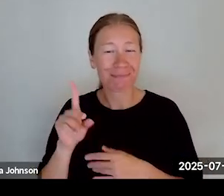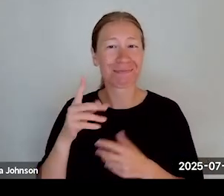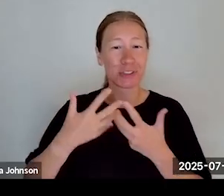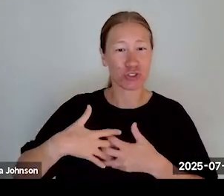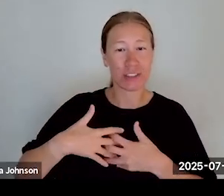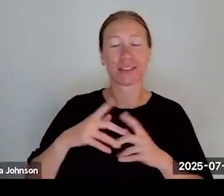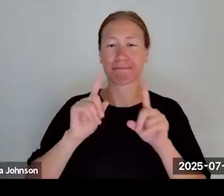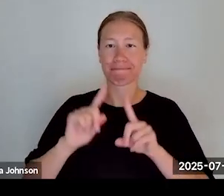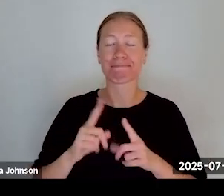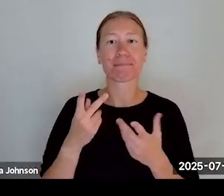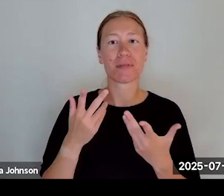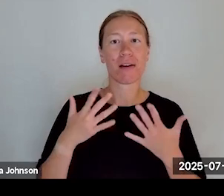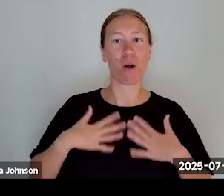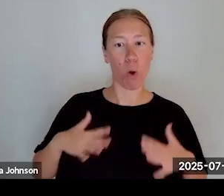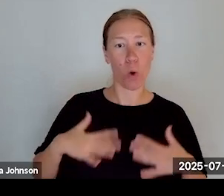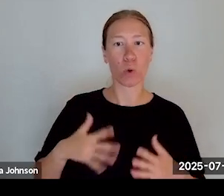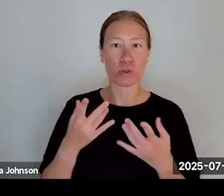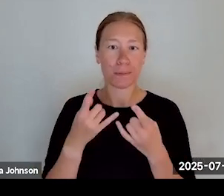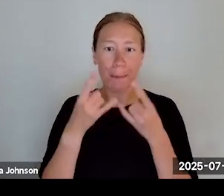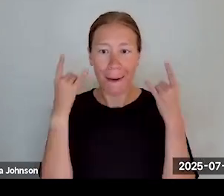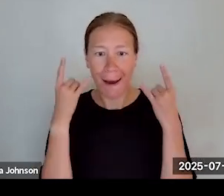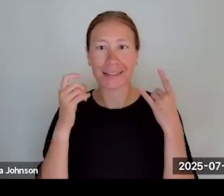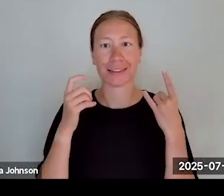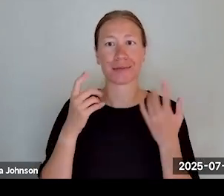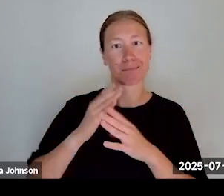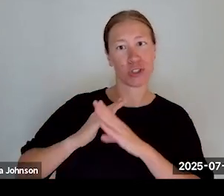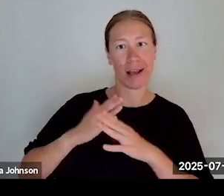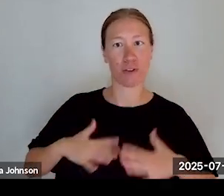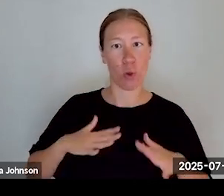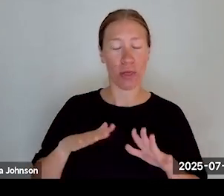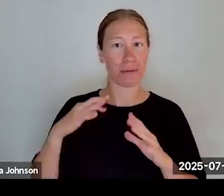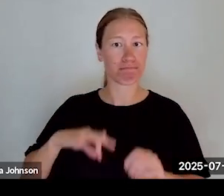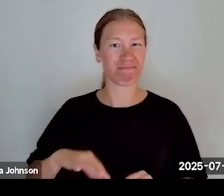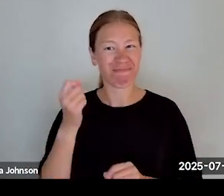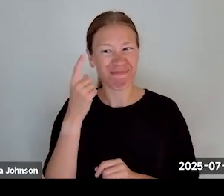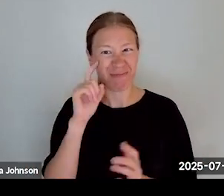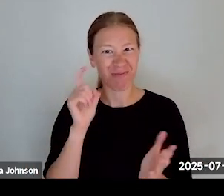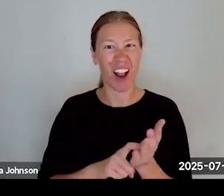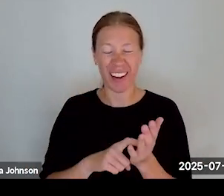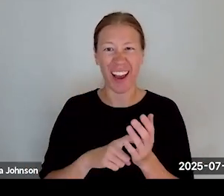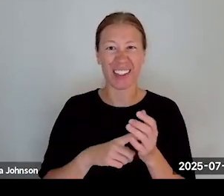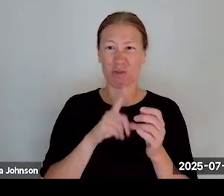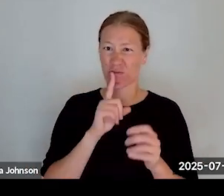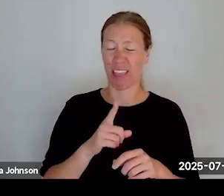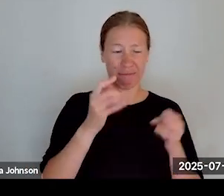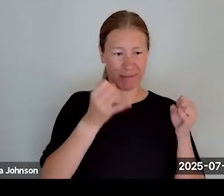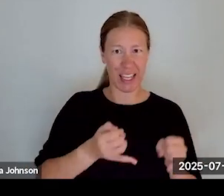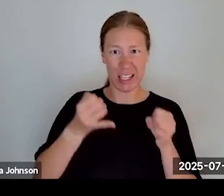is going to find these options effective. We need to perform an individualized assessment to determine what specific barriers